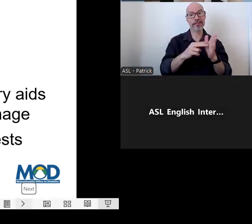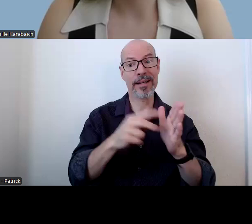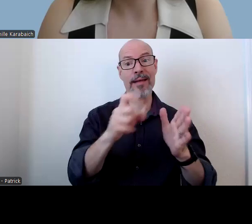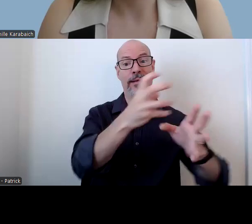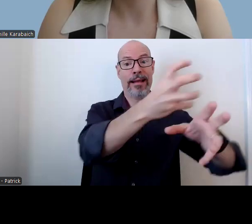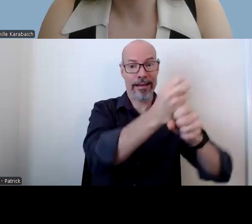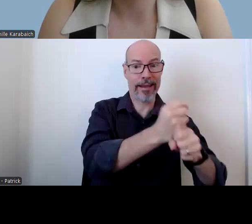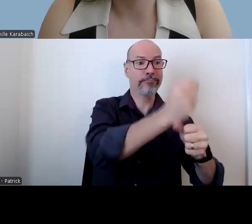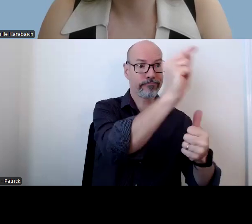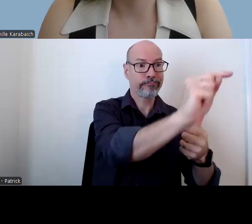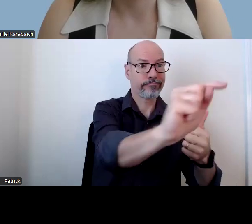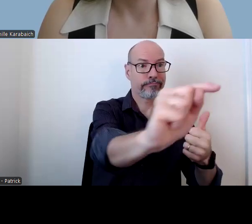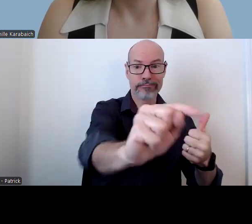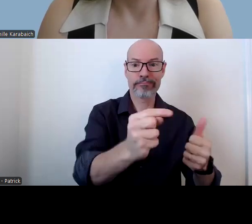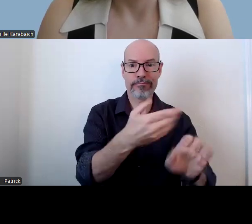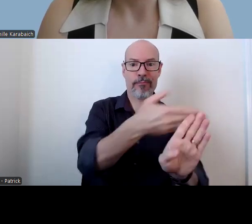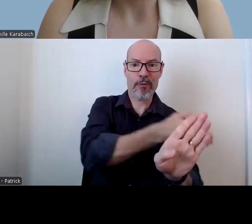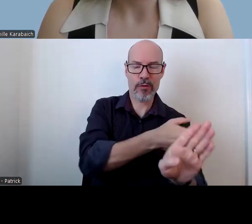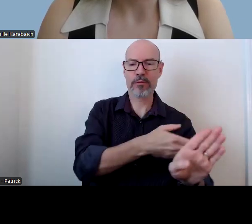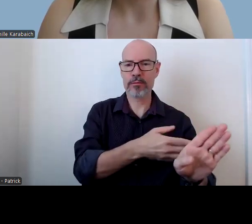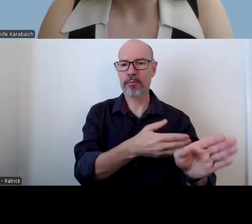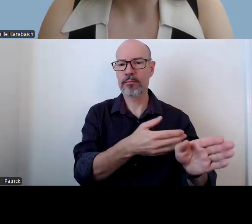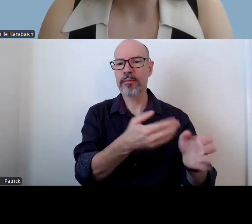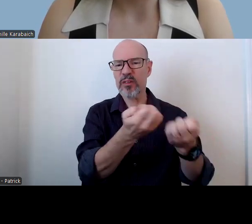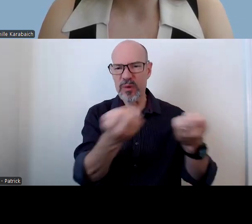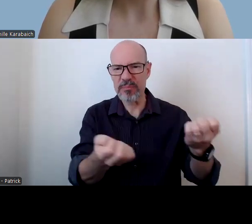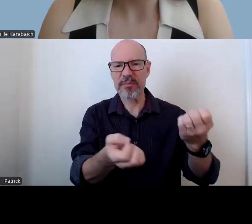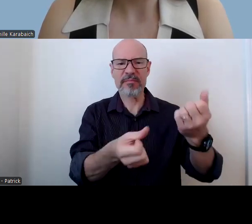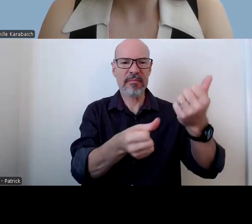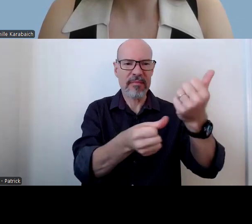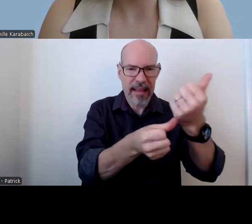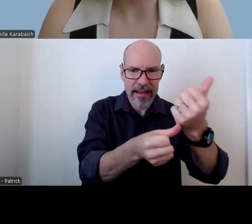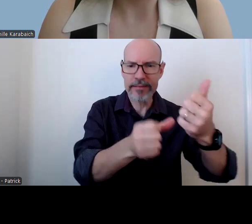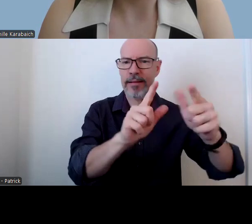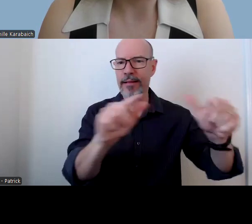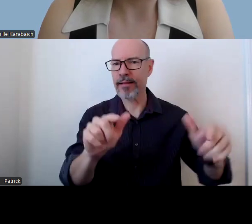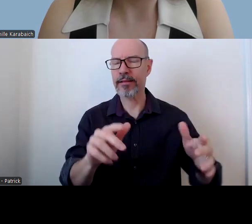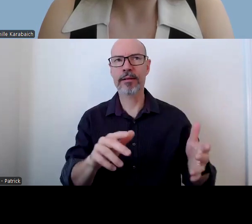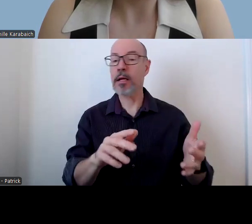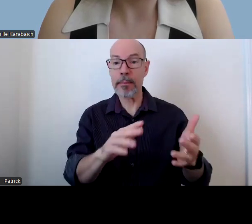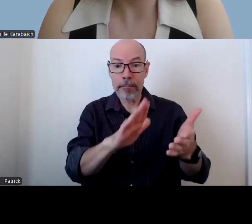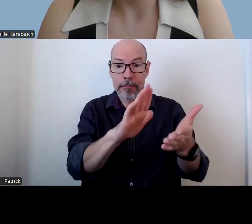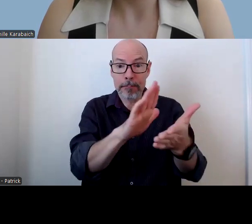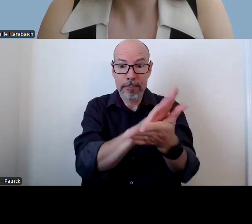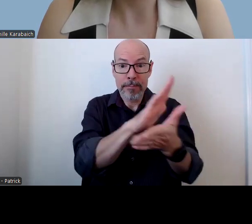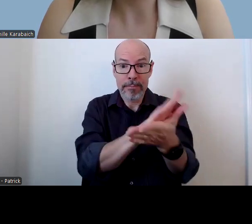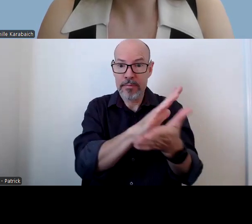So, acquiring auxiliary aids. Making sure if you have any kind of printed materials, that